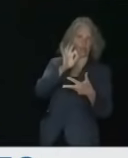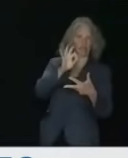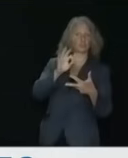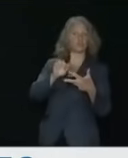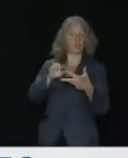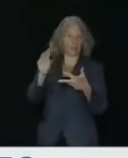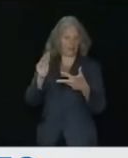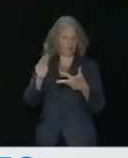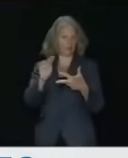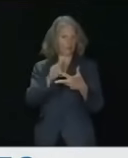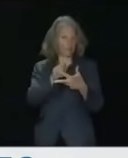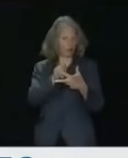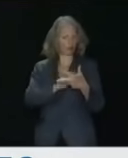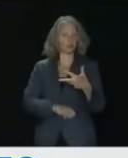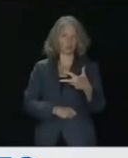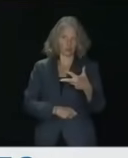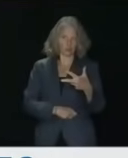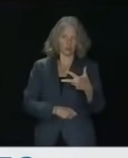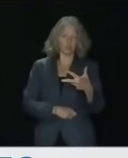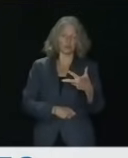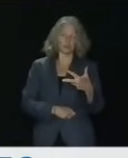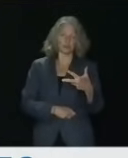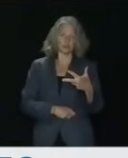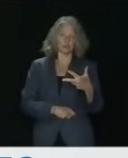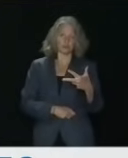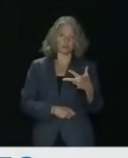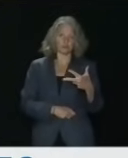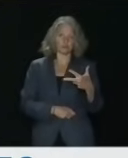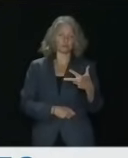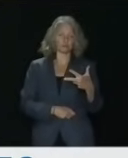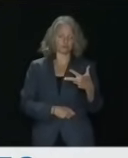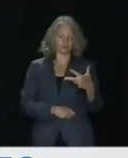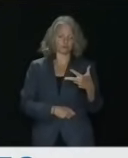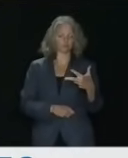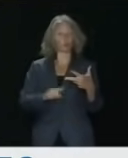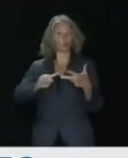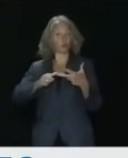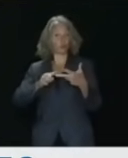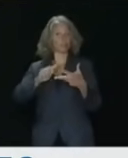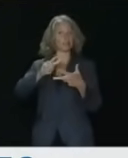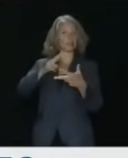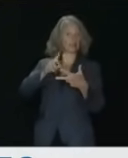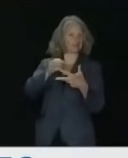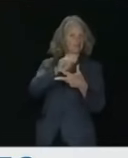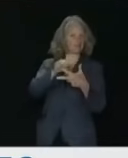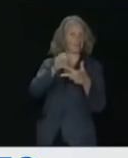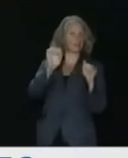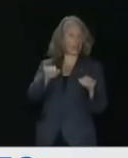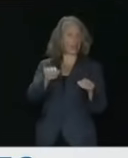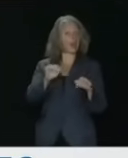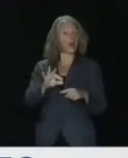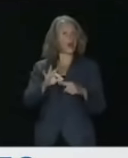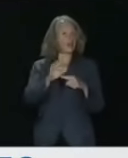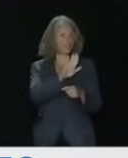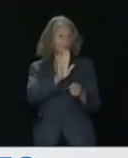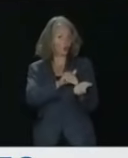RECEIVE EITHER ASTRAZENECA